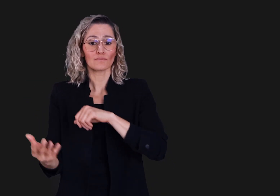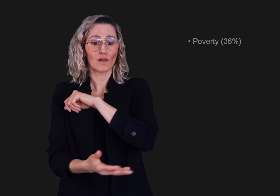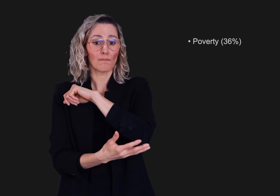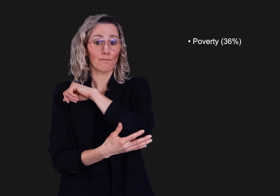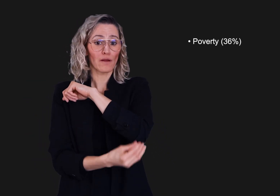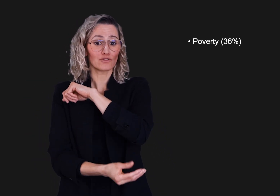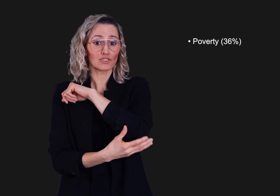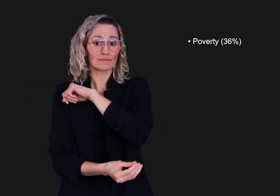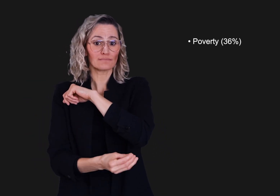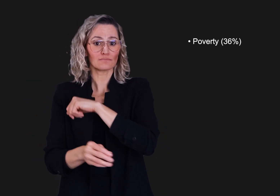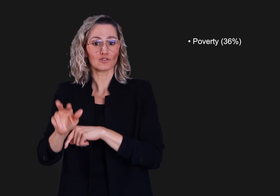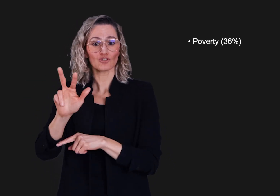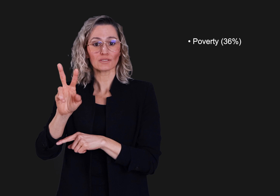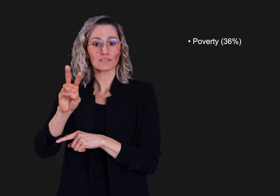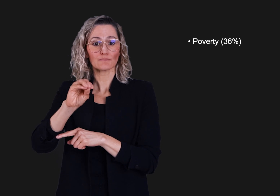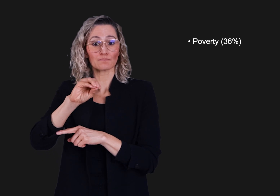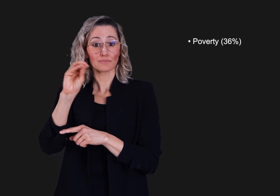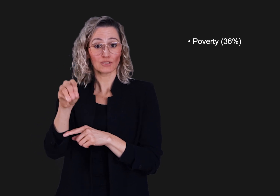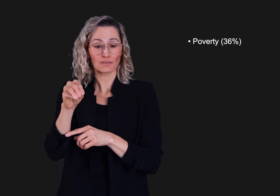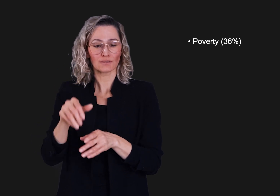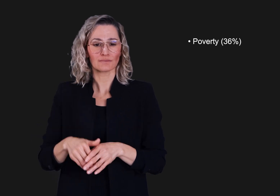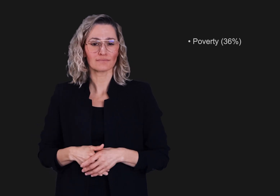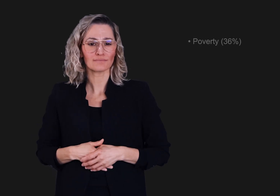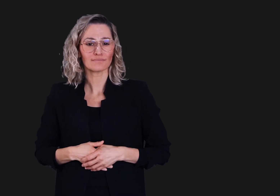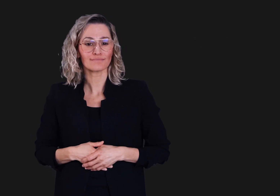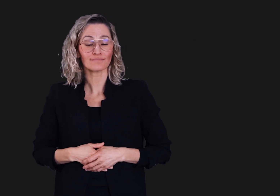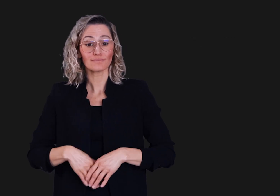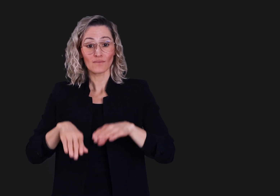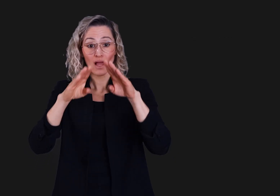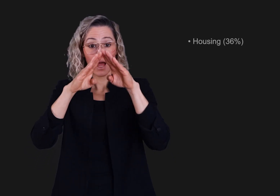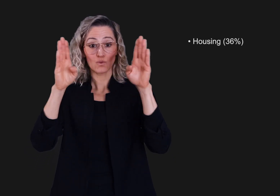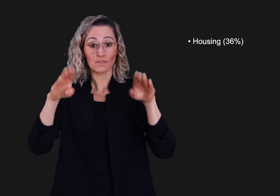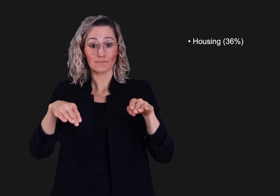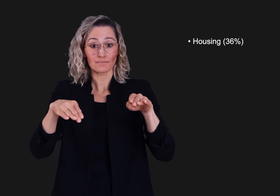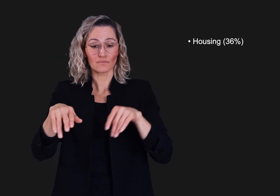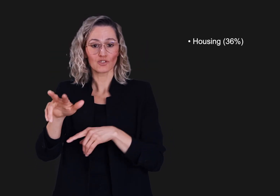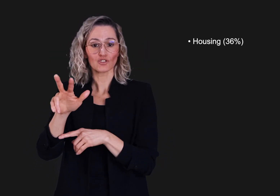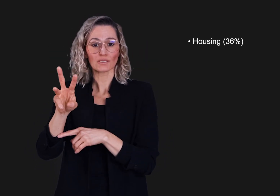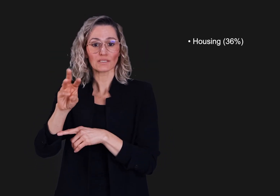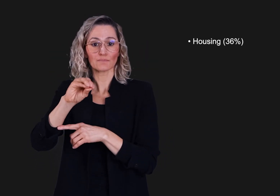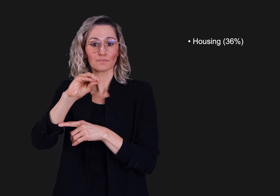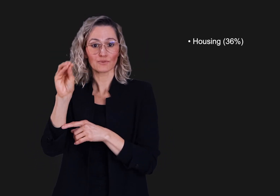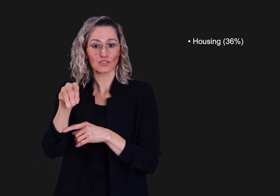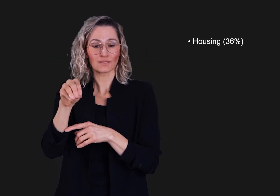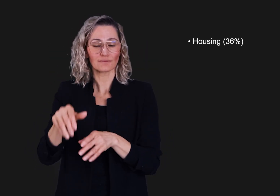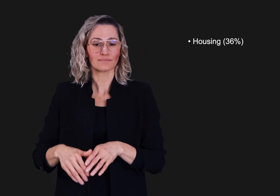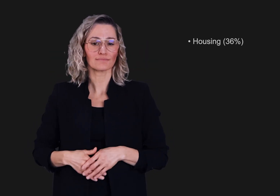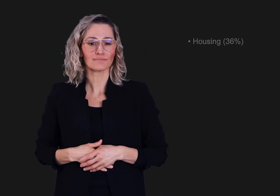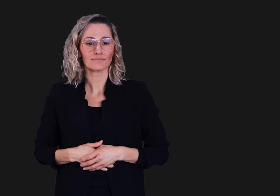• Poverty (36%) • Housing (36%)